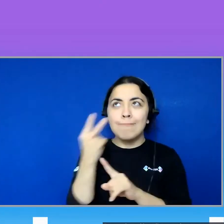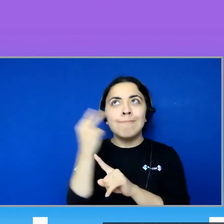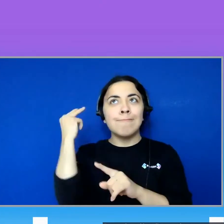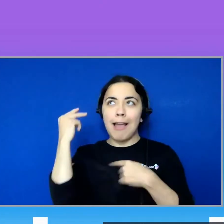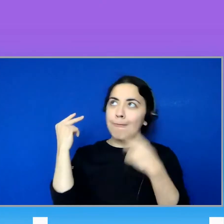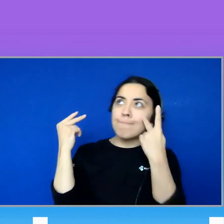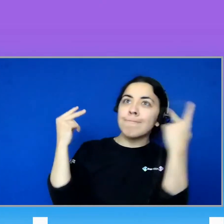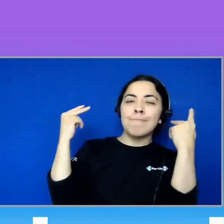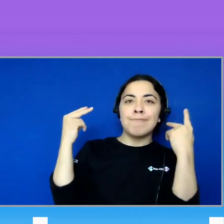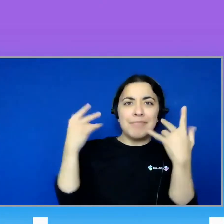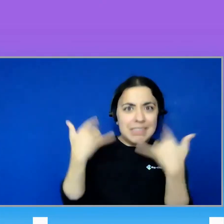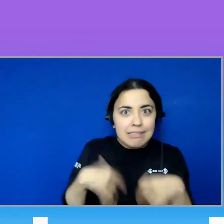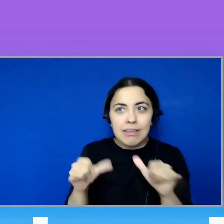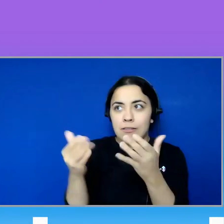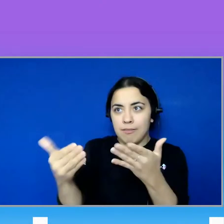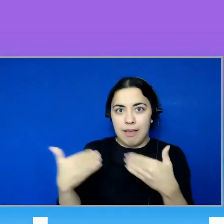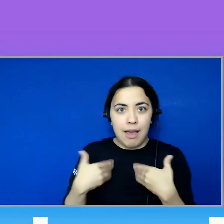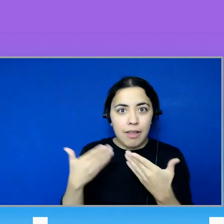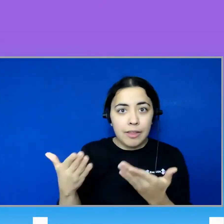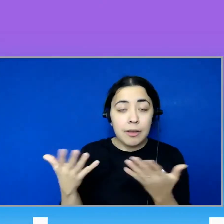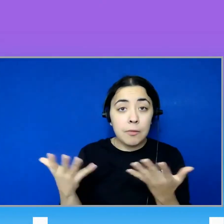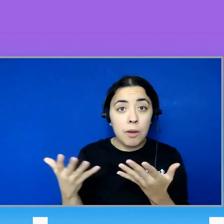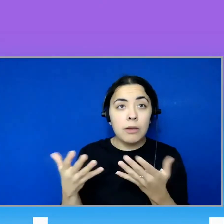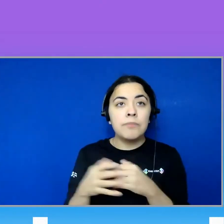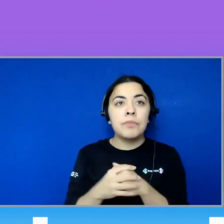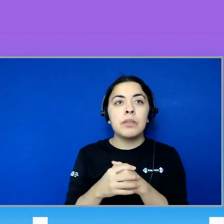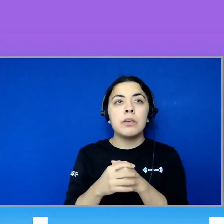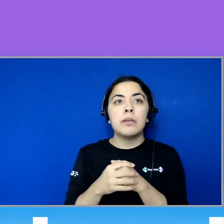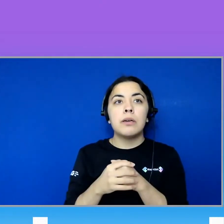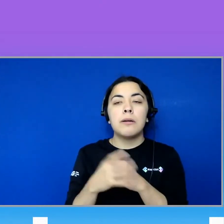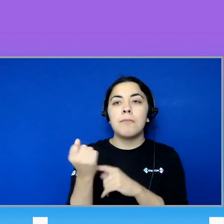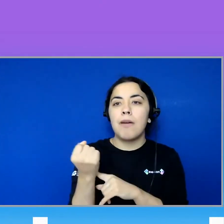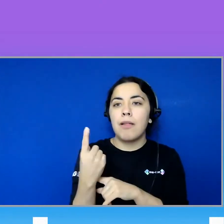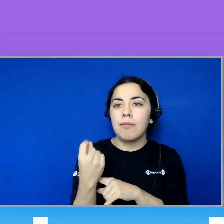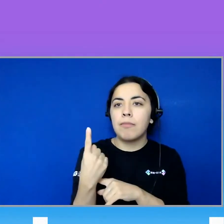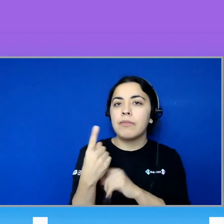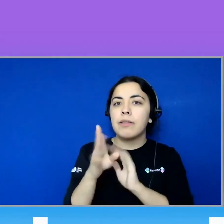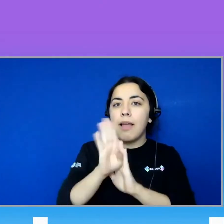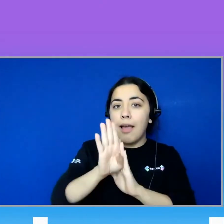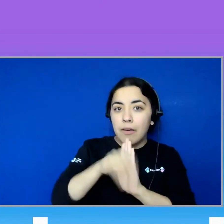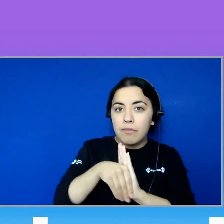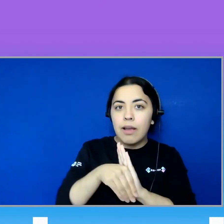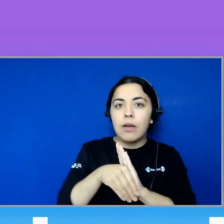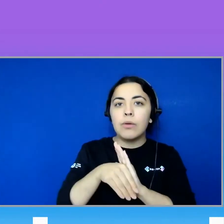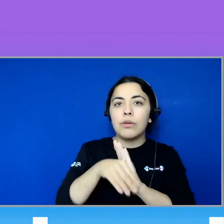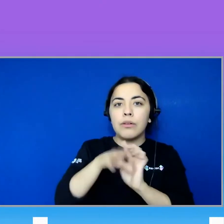what they had still was 11 half